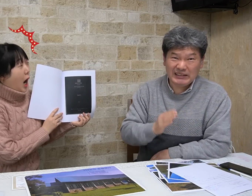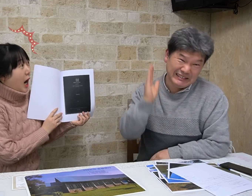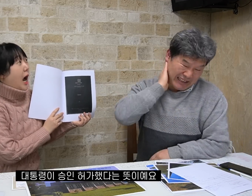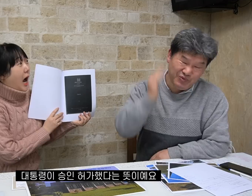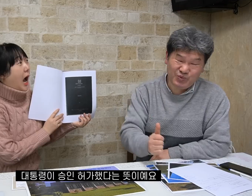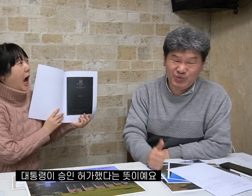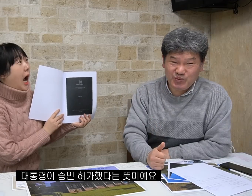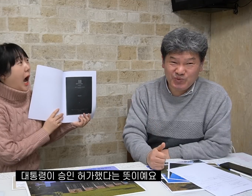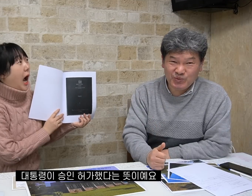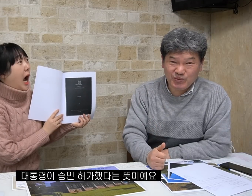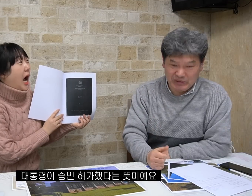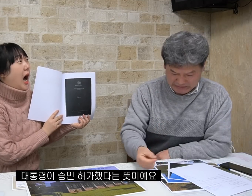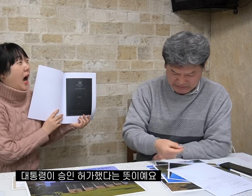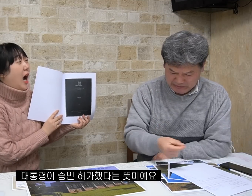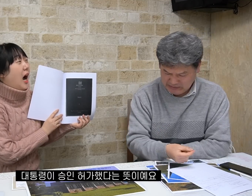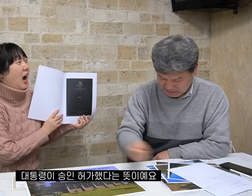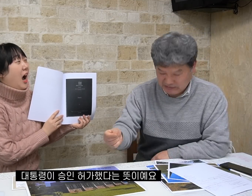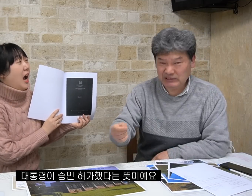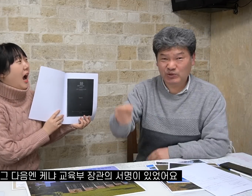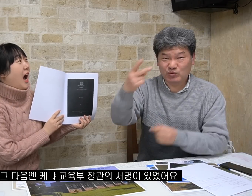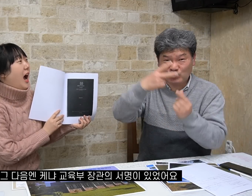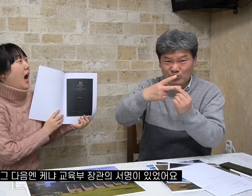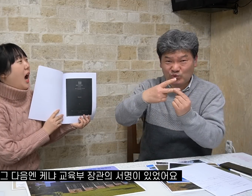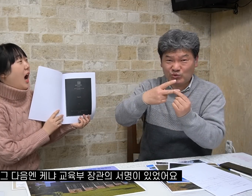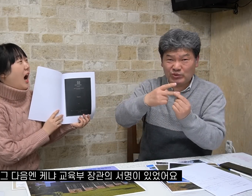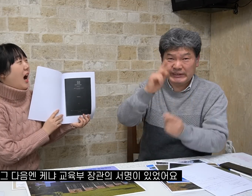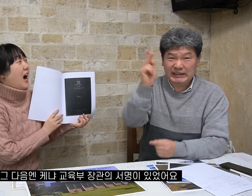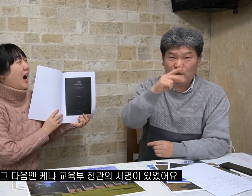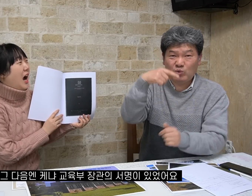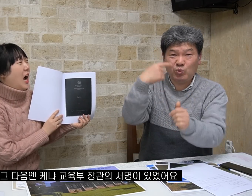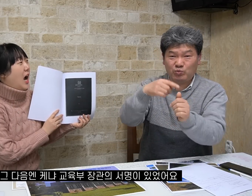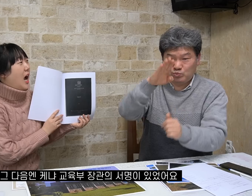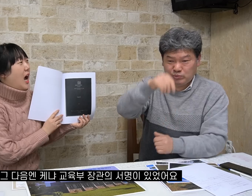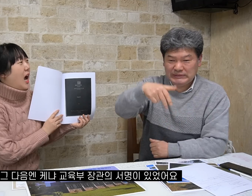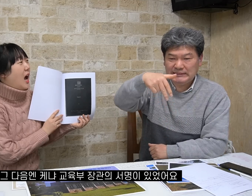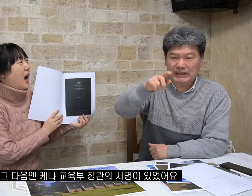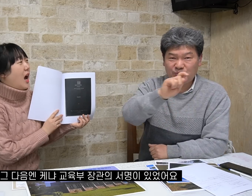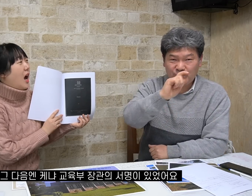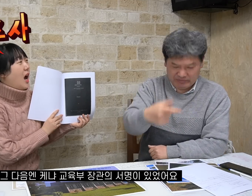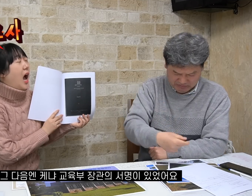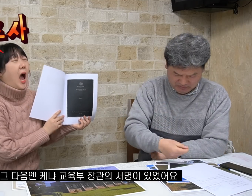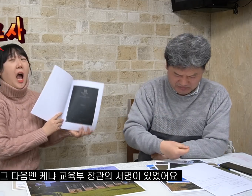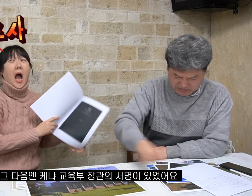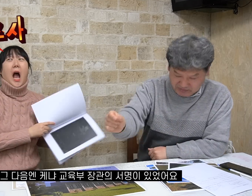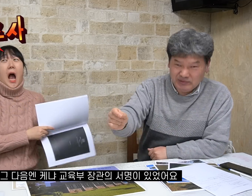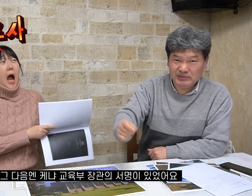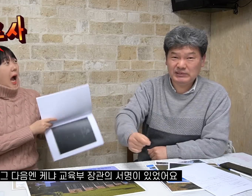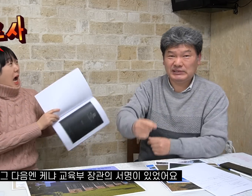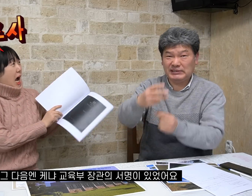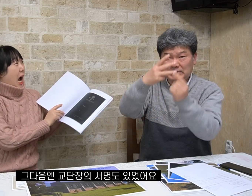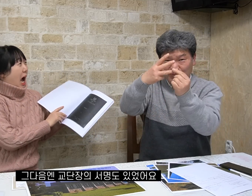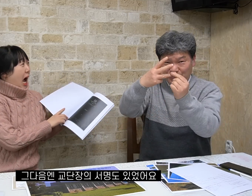It means that the president has approved it. Then it was signed by the Kenyan Minister of Education.